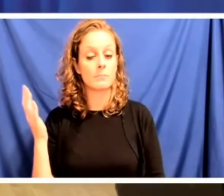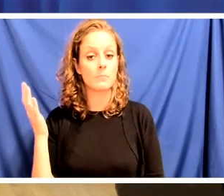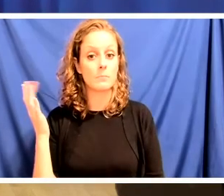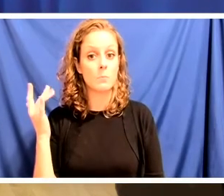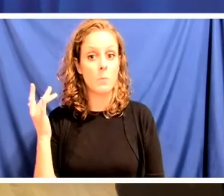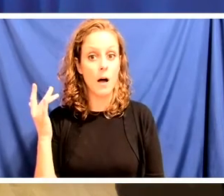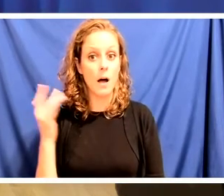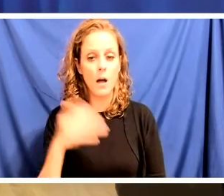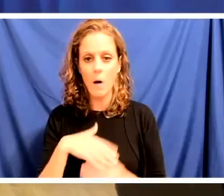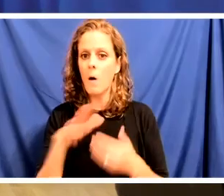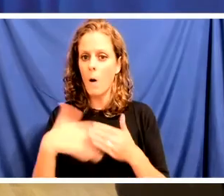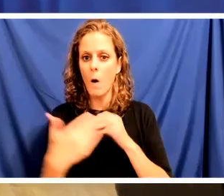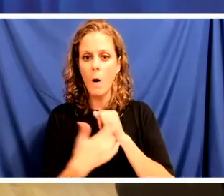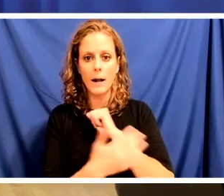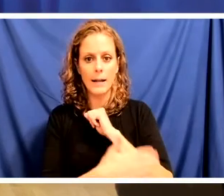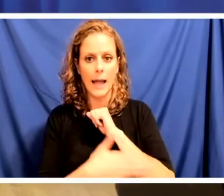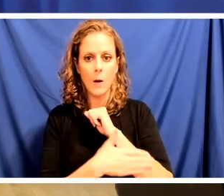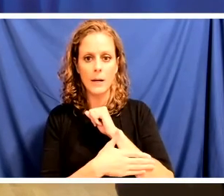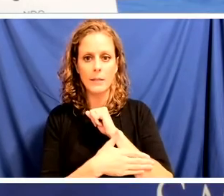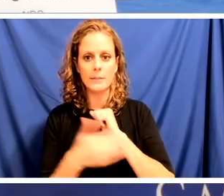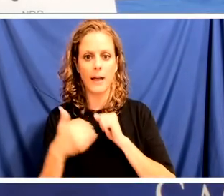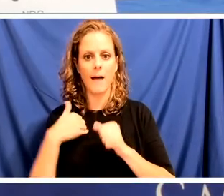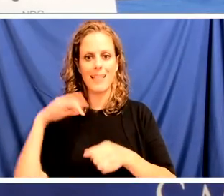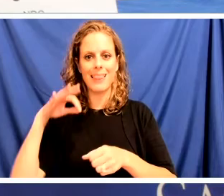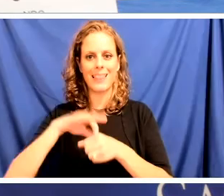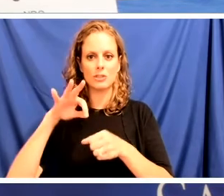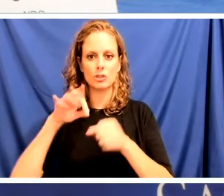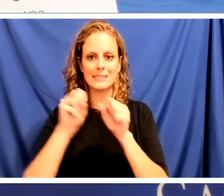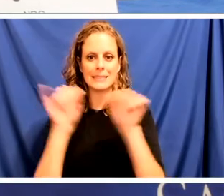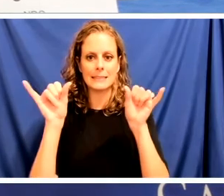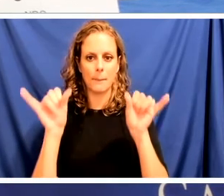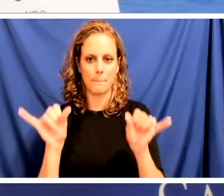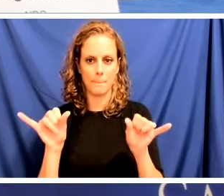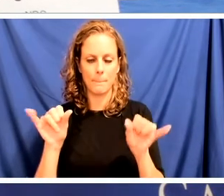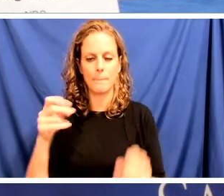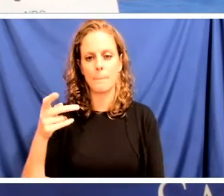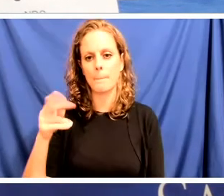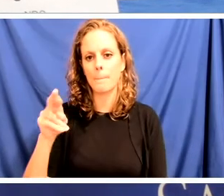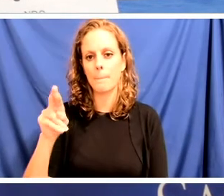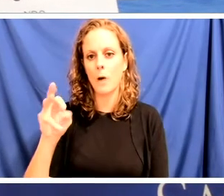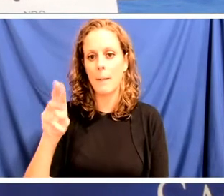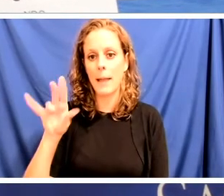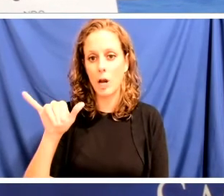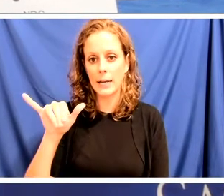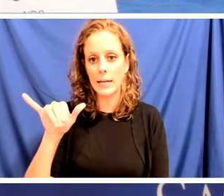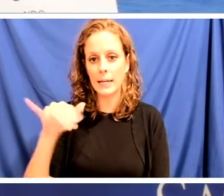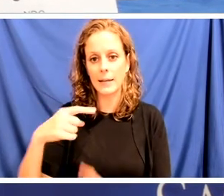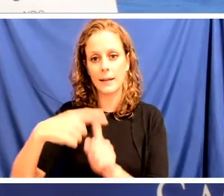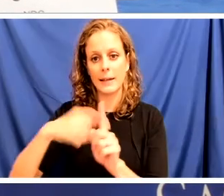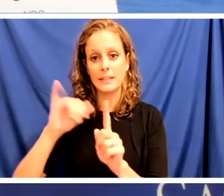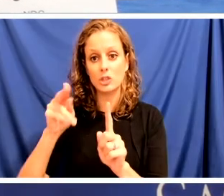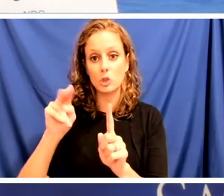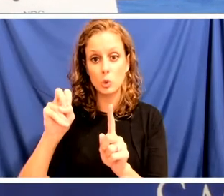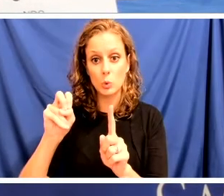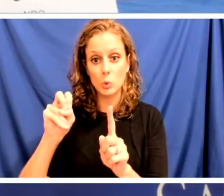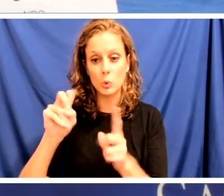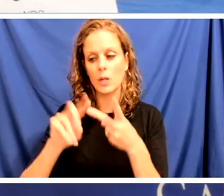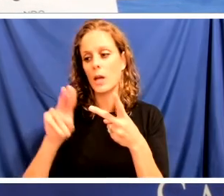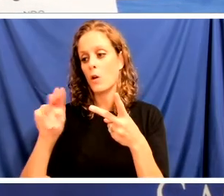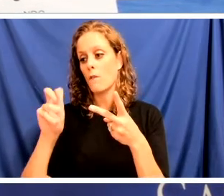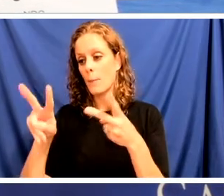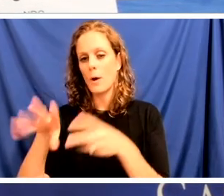All counties are have election systems where they have primaries in June and November elections, so that, in order to get ready for the June primary.